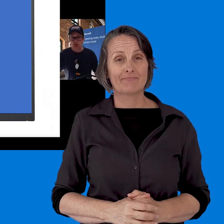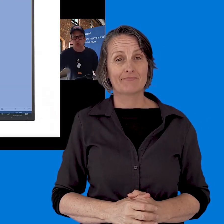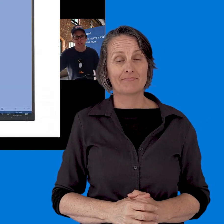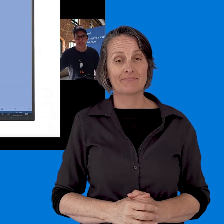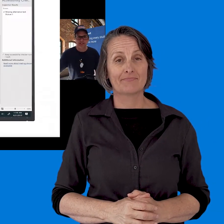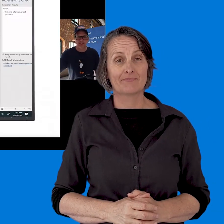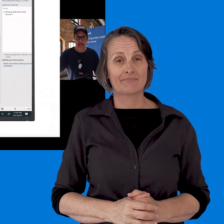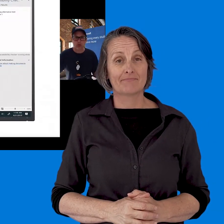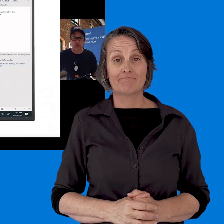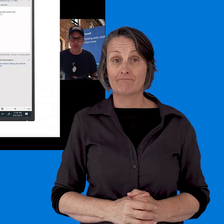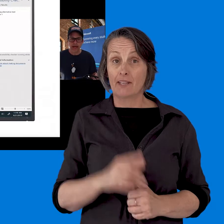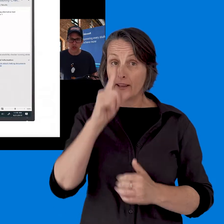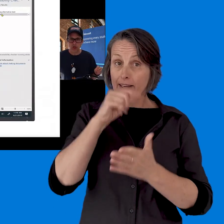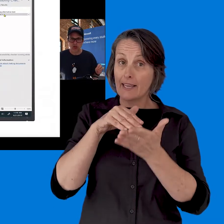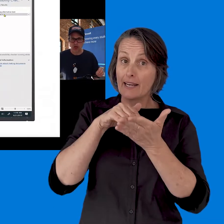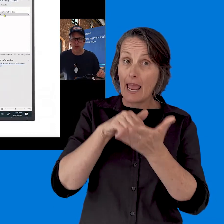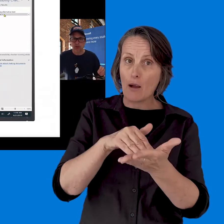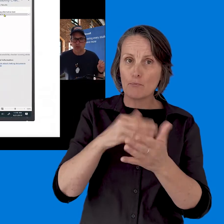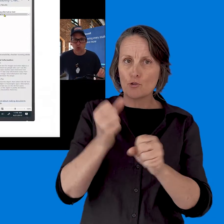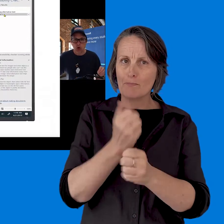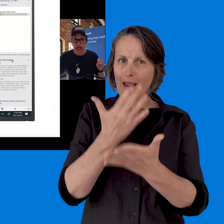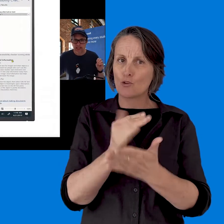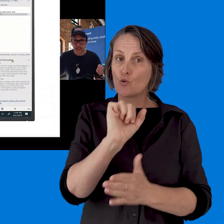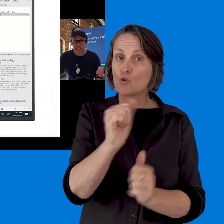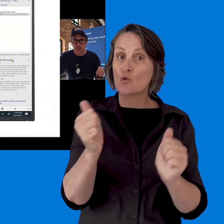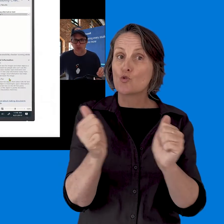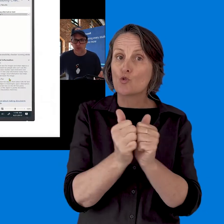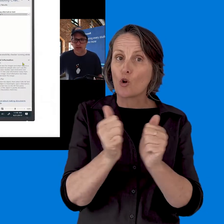So what it does is it helps you make your document more accessible. Right.